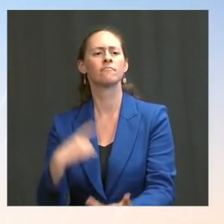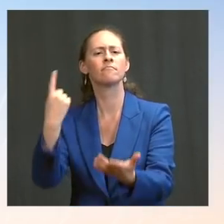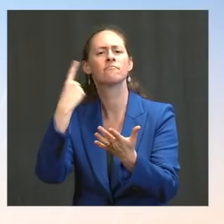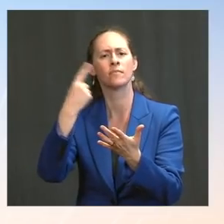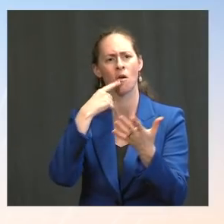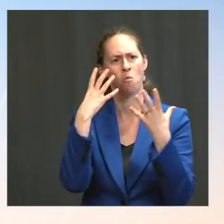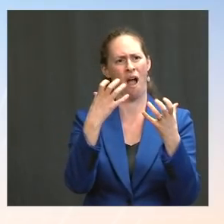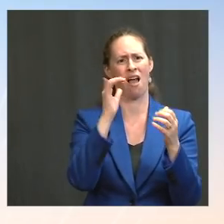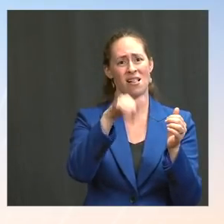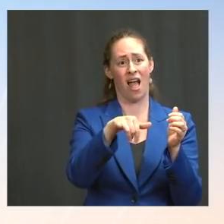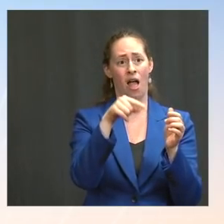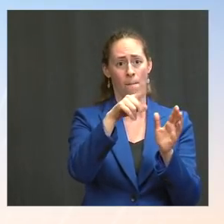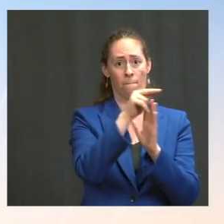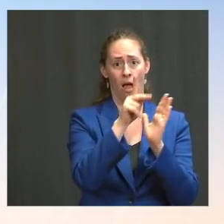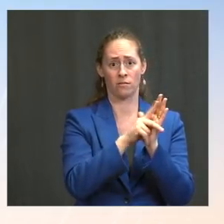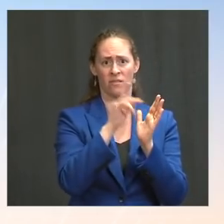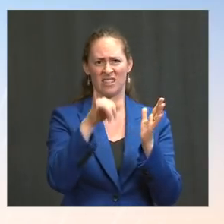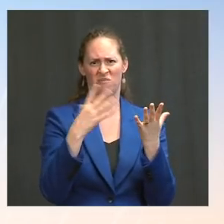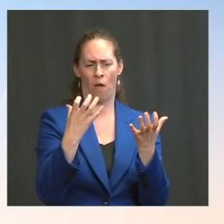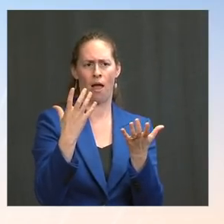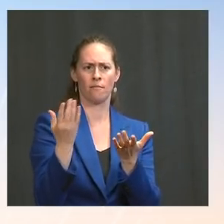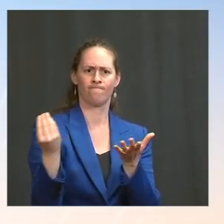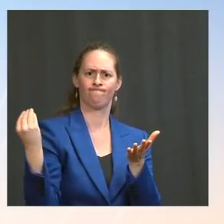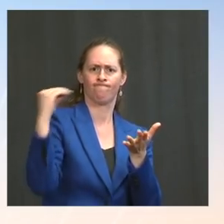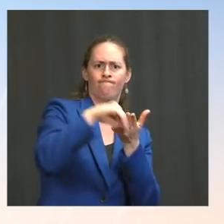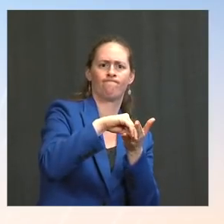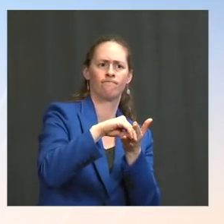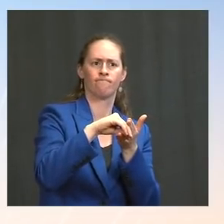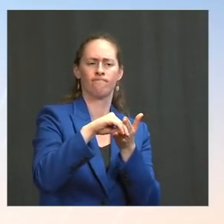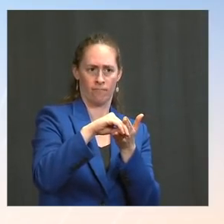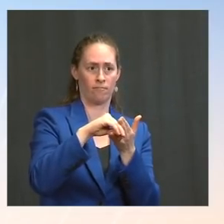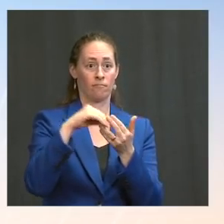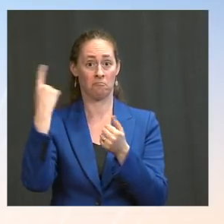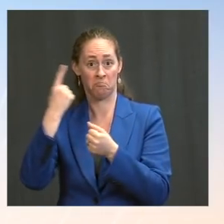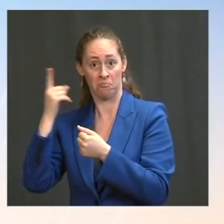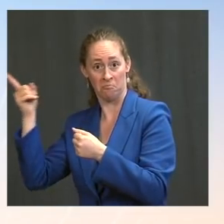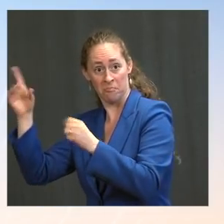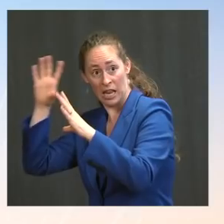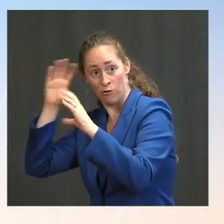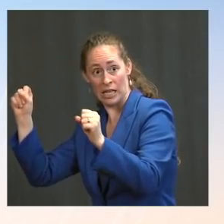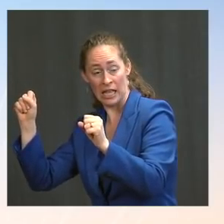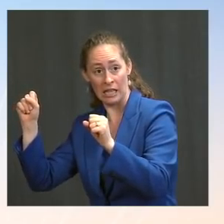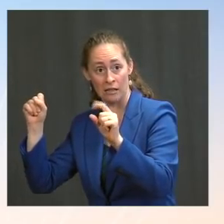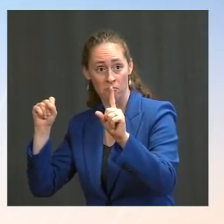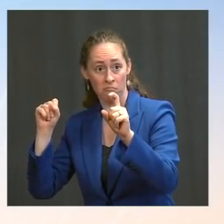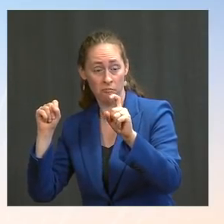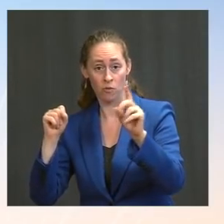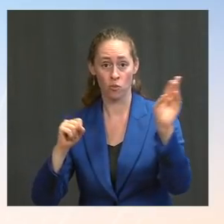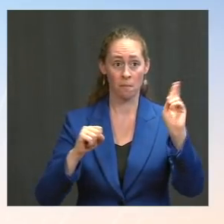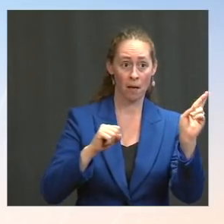to be how they flesh out the framework that the President agreed on -- the bipartisan framework. Is that something that you would agree with?